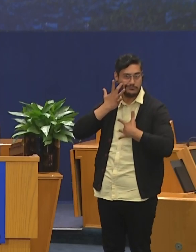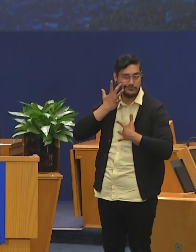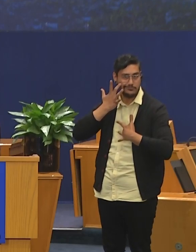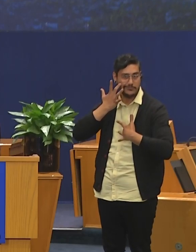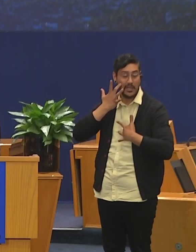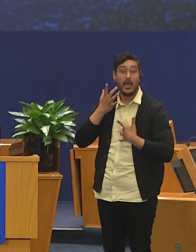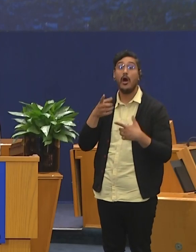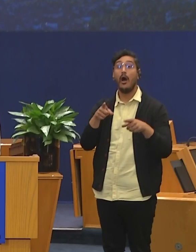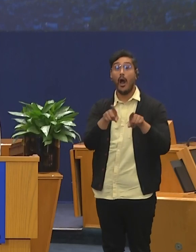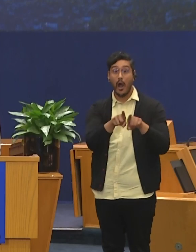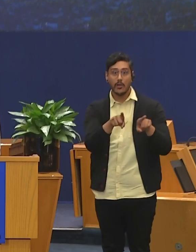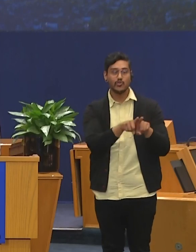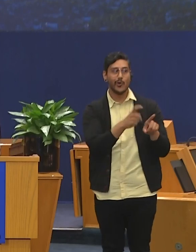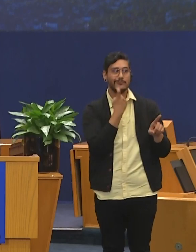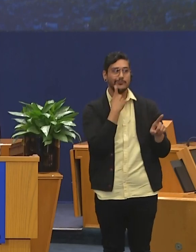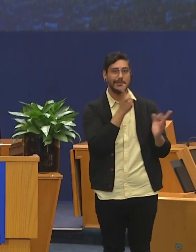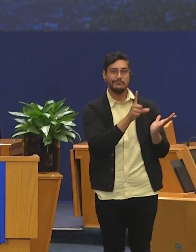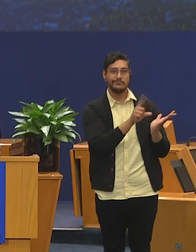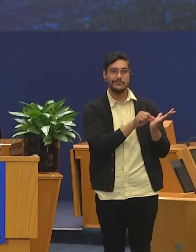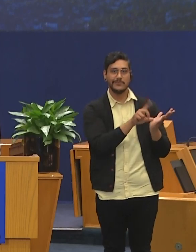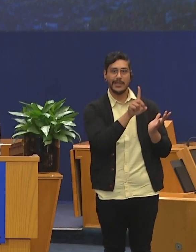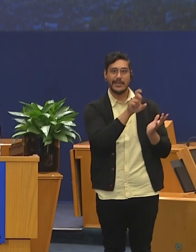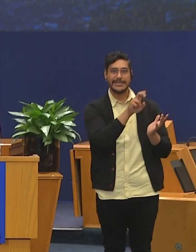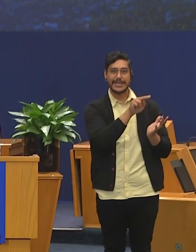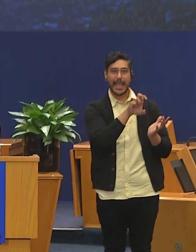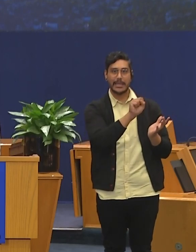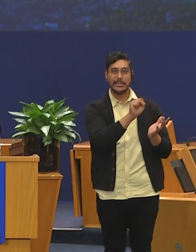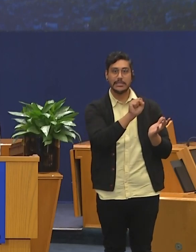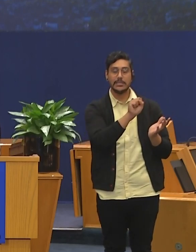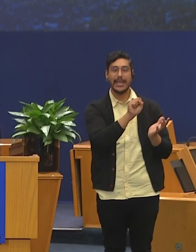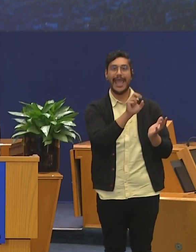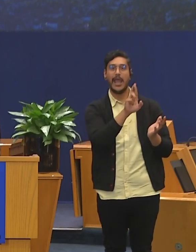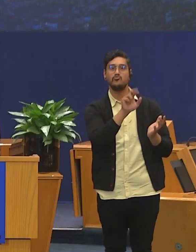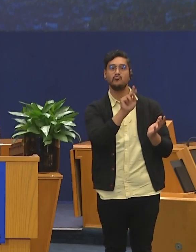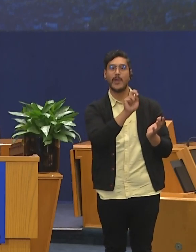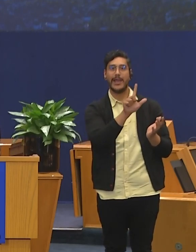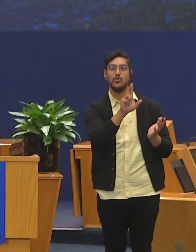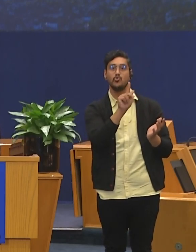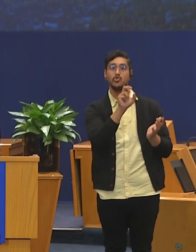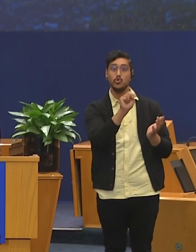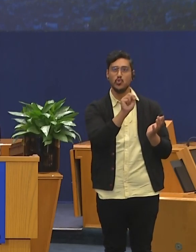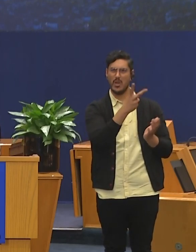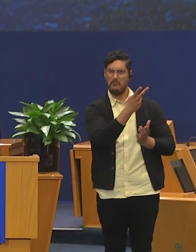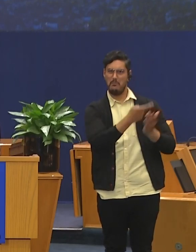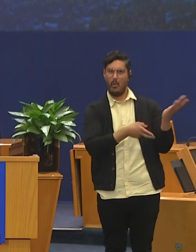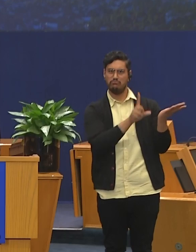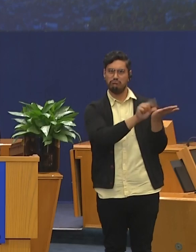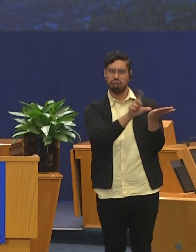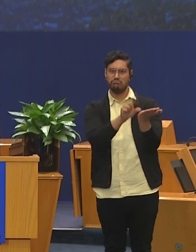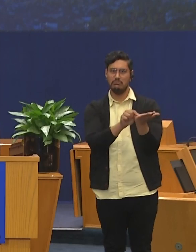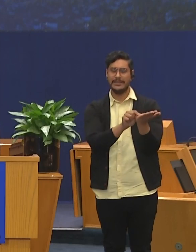IN ADDITION, WE BUILT OFF OF THE